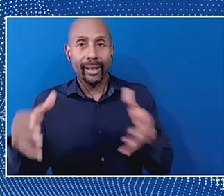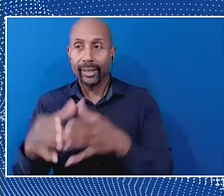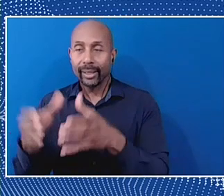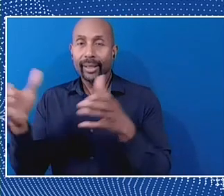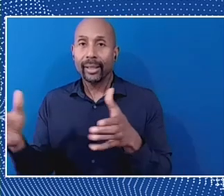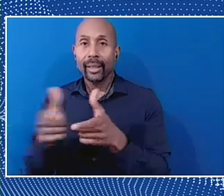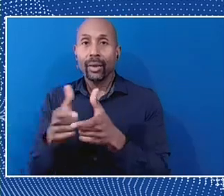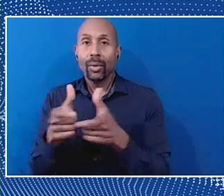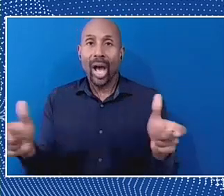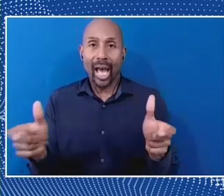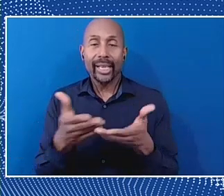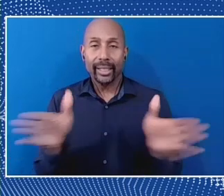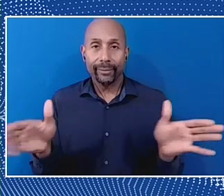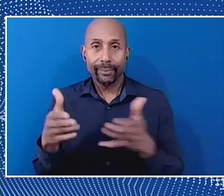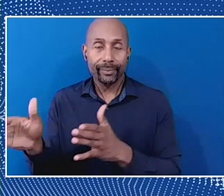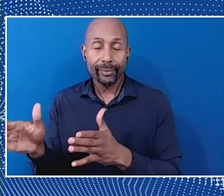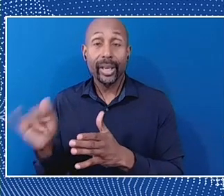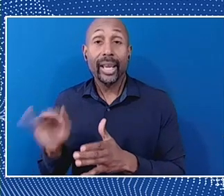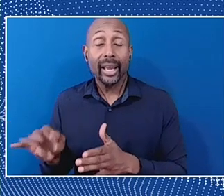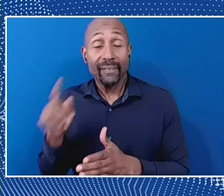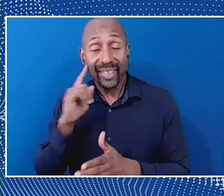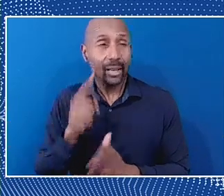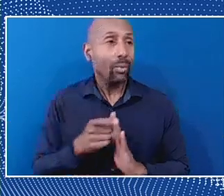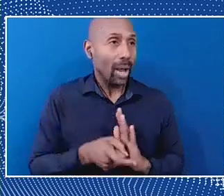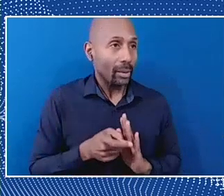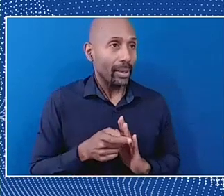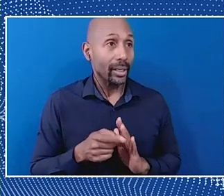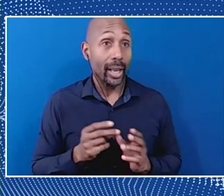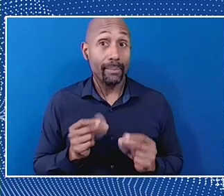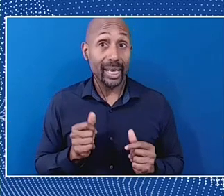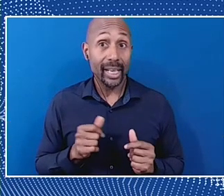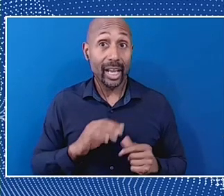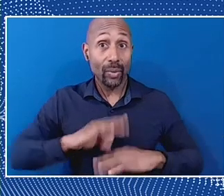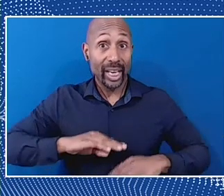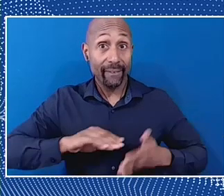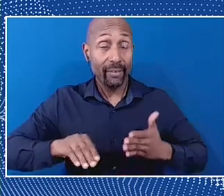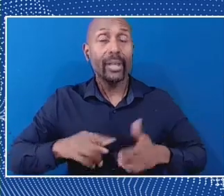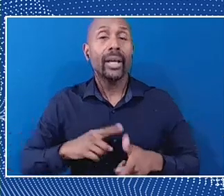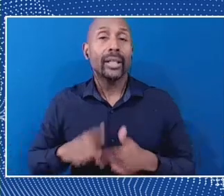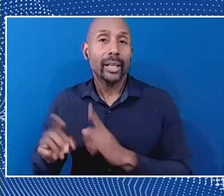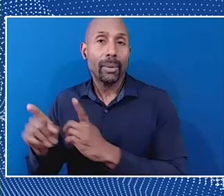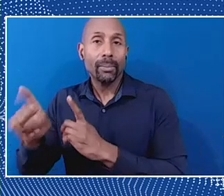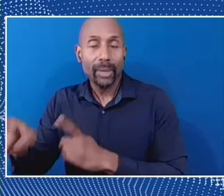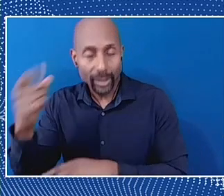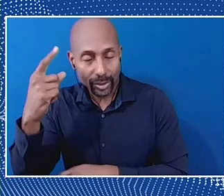relief, then it's important for the Department to also understand that the likelihood of default is, again, that